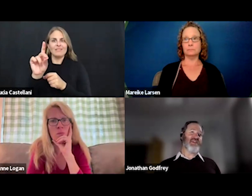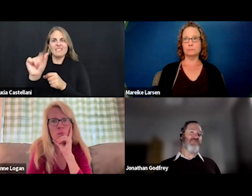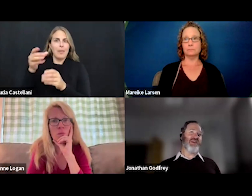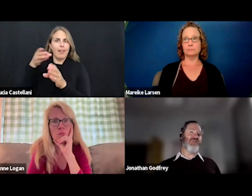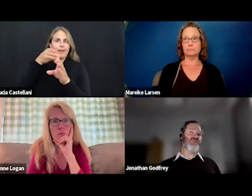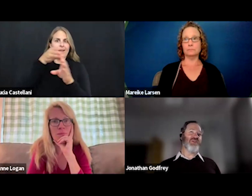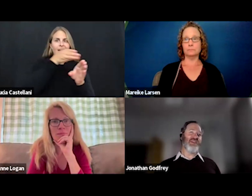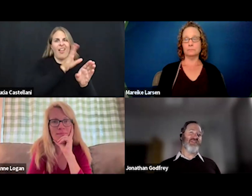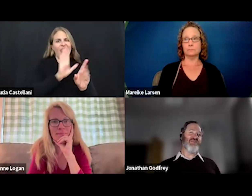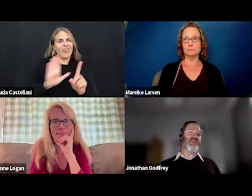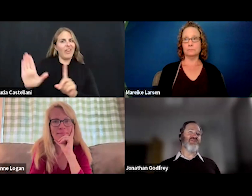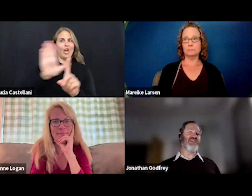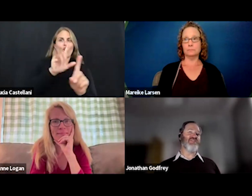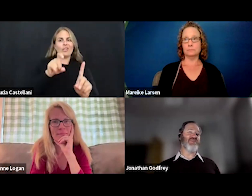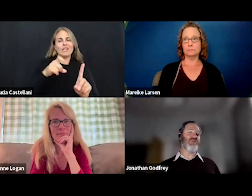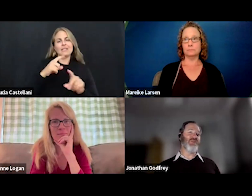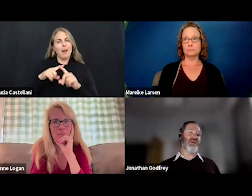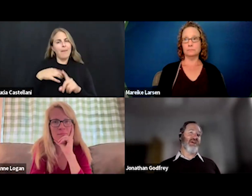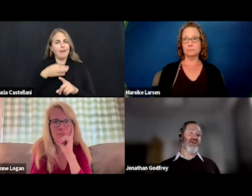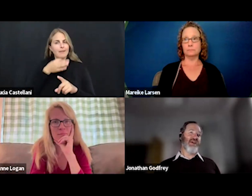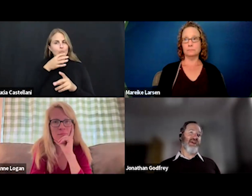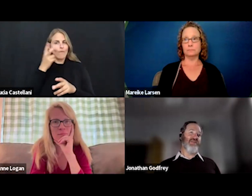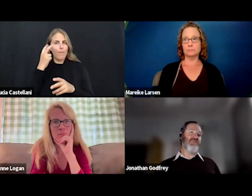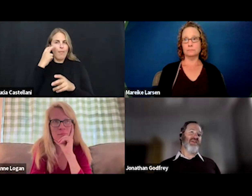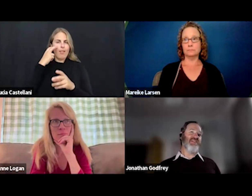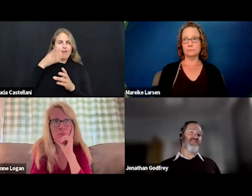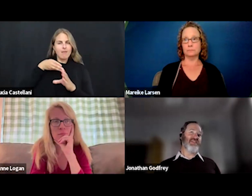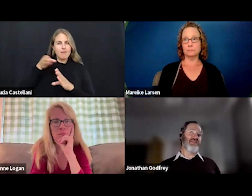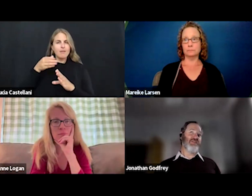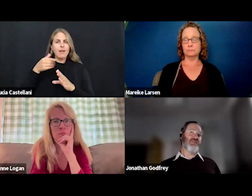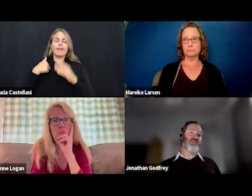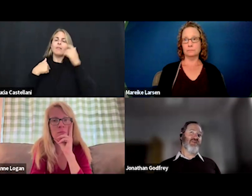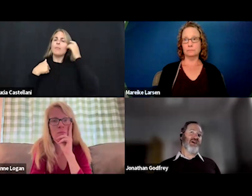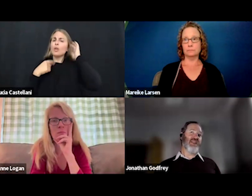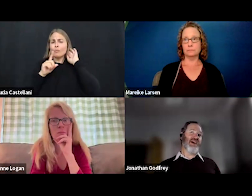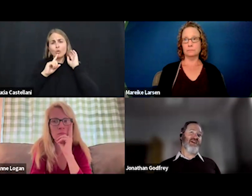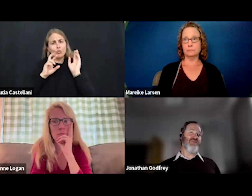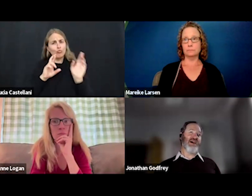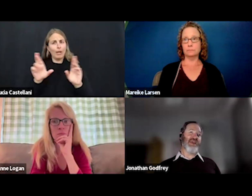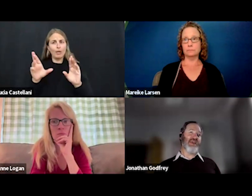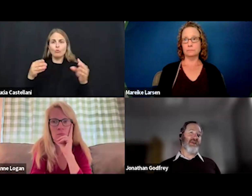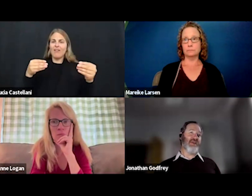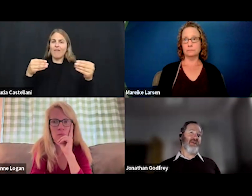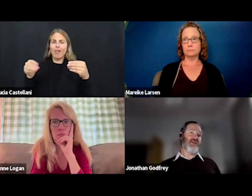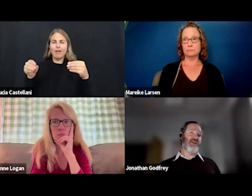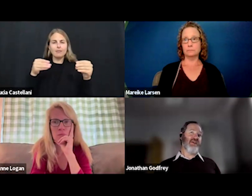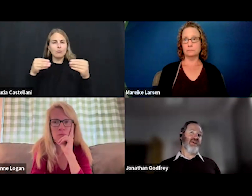And being ready to be flexible and meet someone halfway